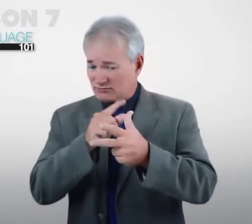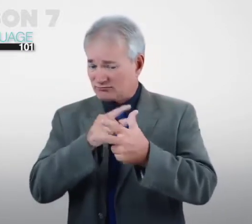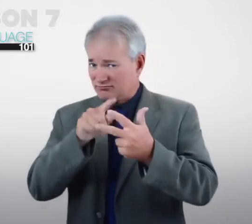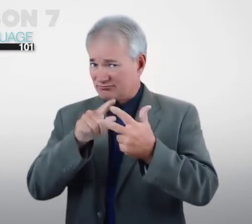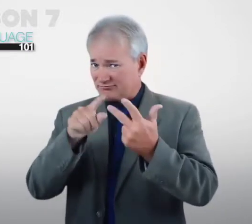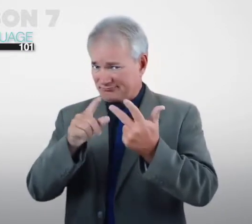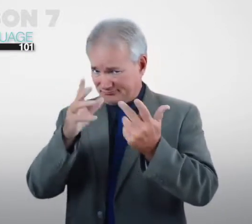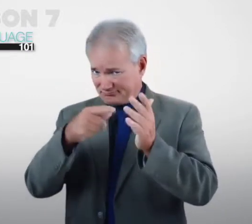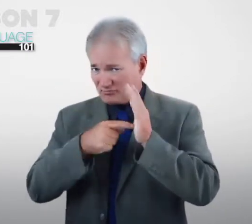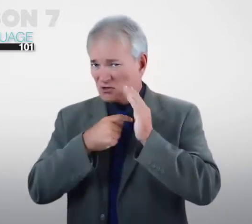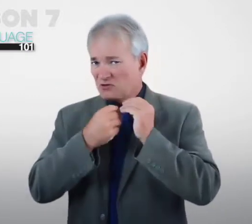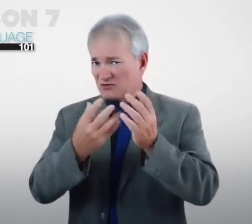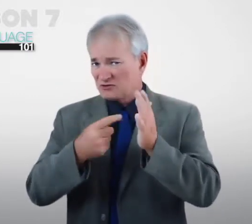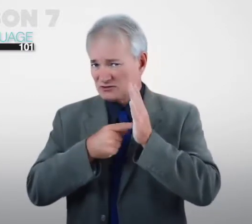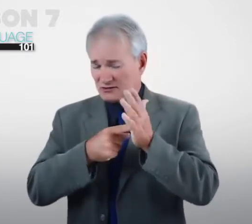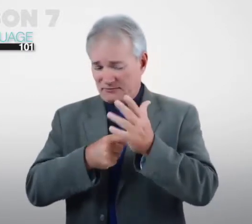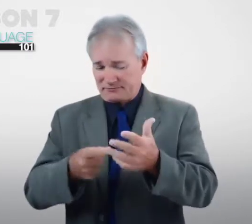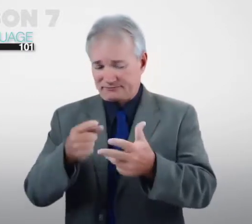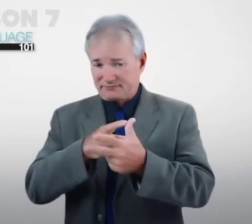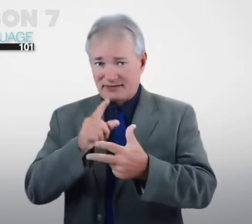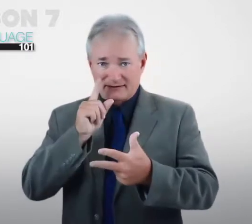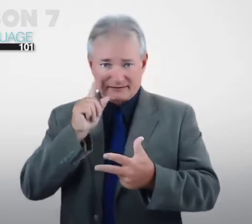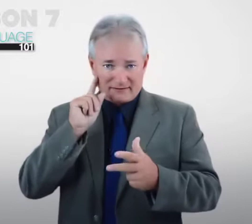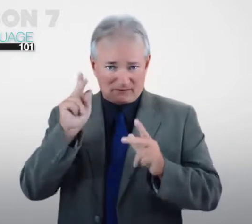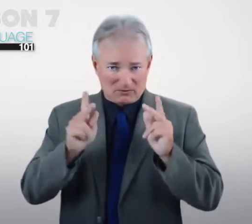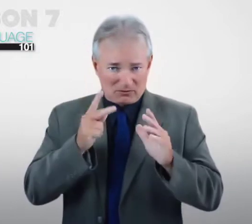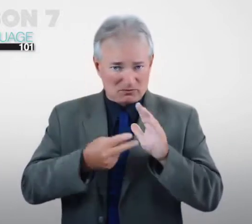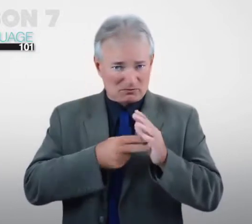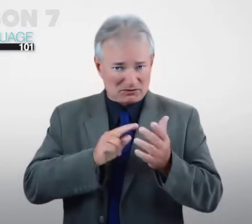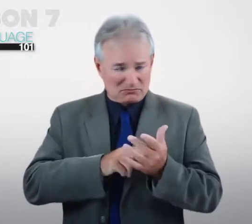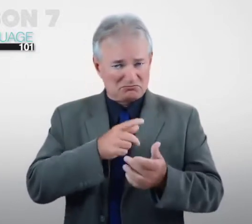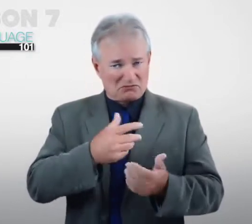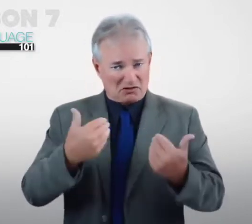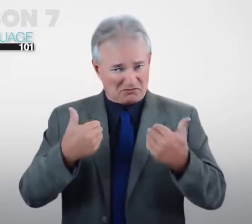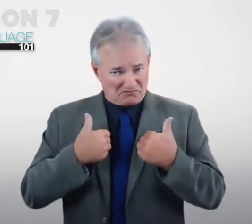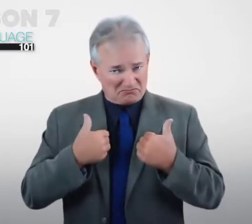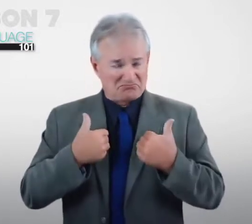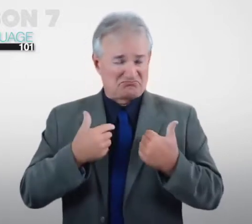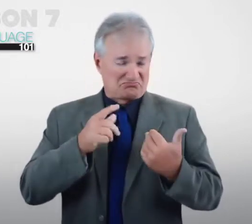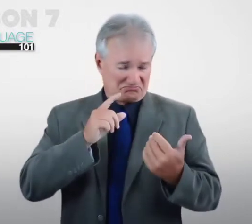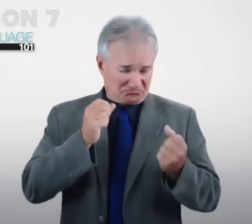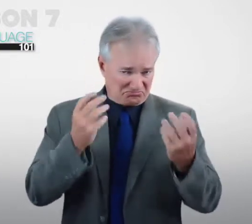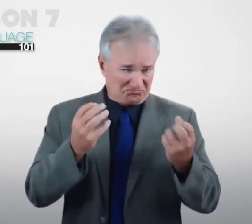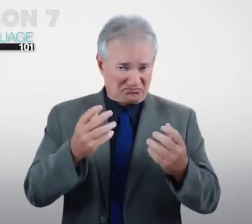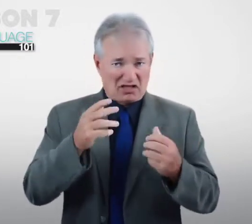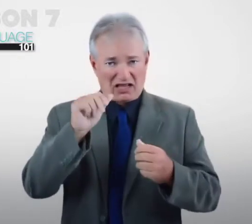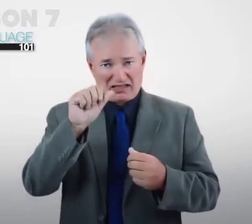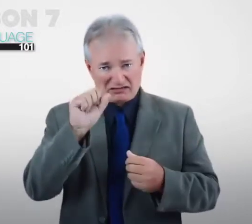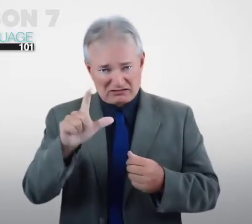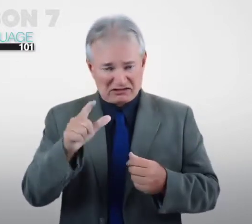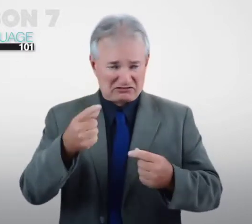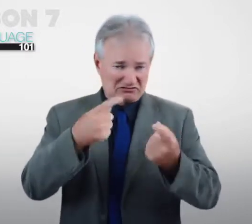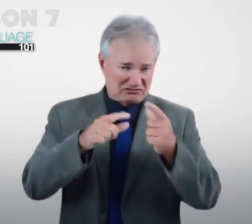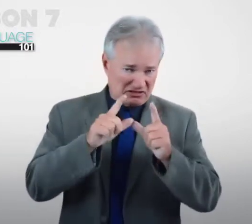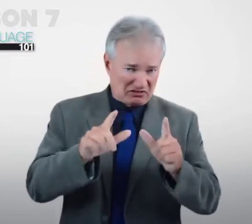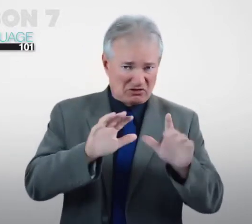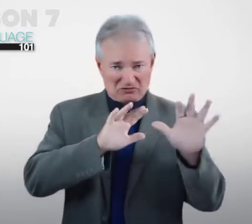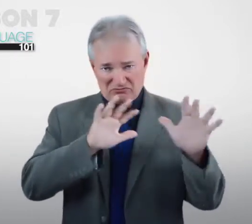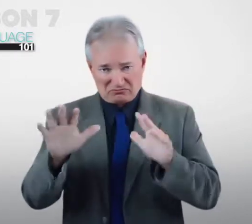So what is the difference between the three? Let me give you an example. Being deaf means that you sign,